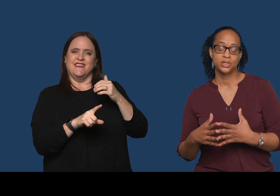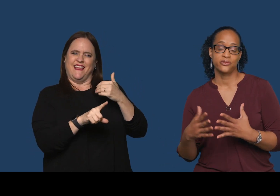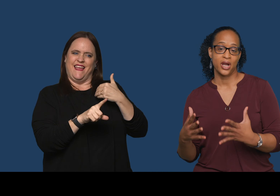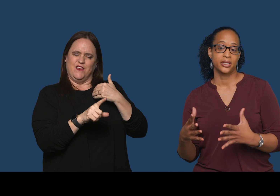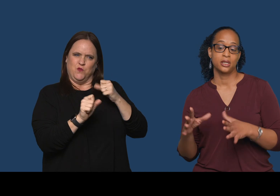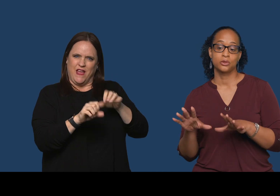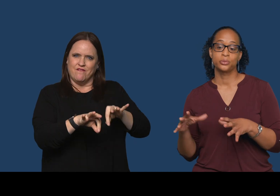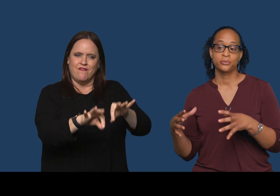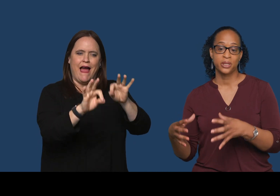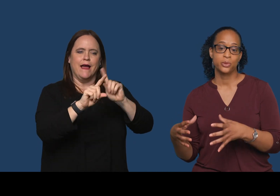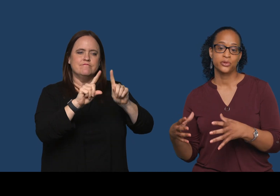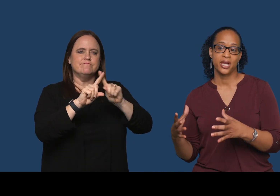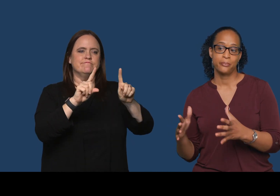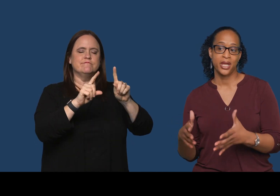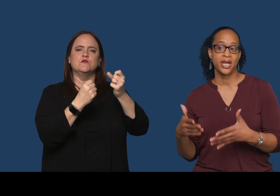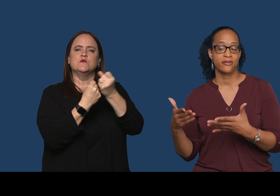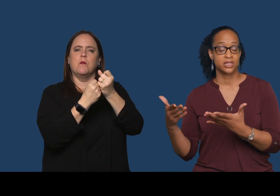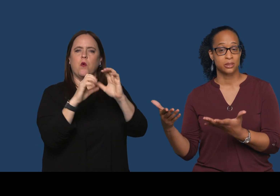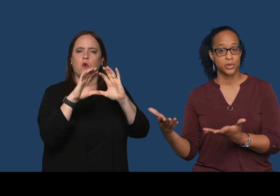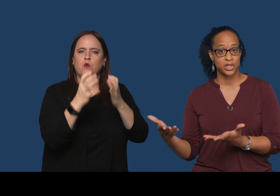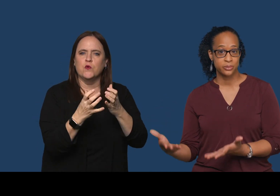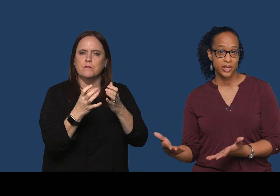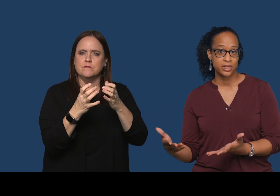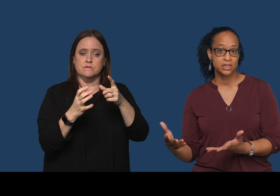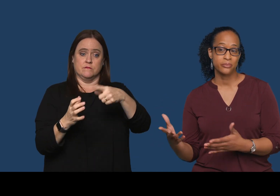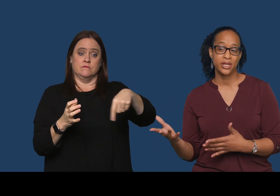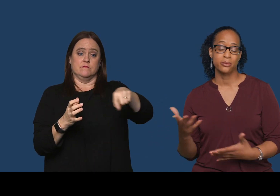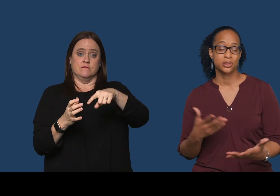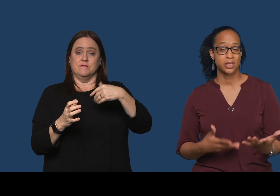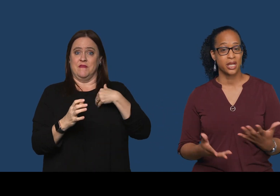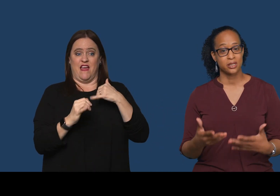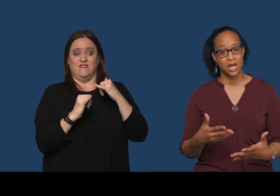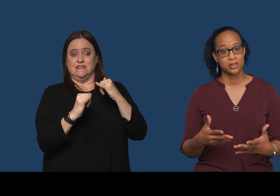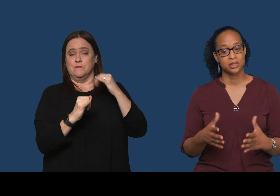to find a group of people that may have a similar experience and be able to gain knowledge